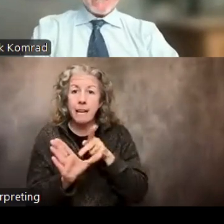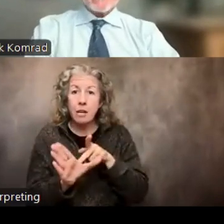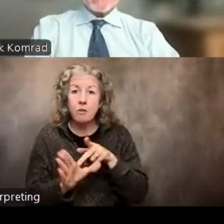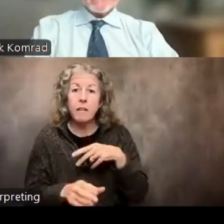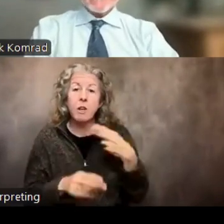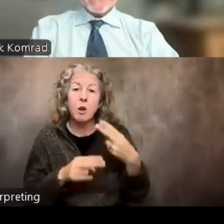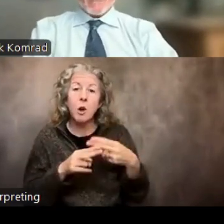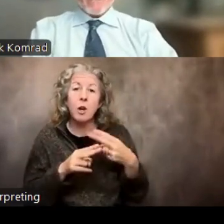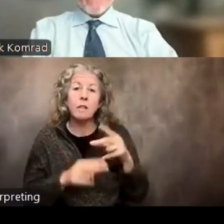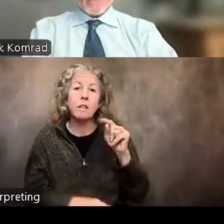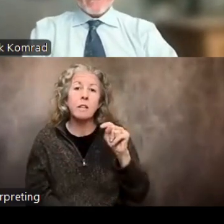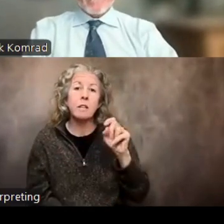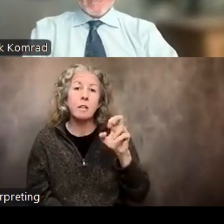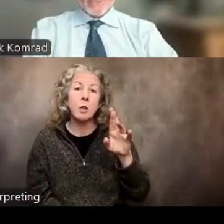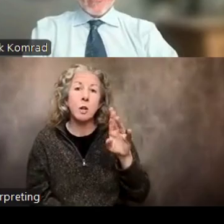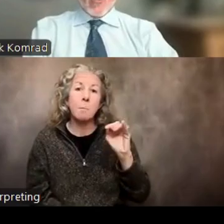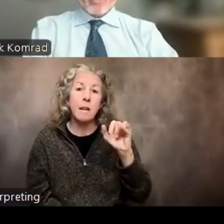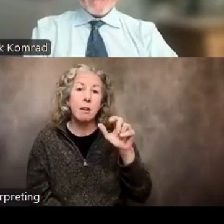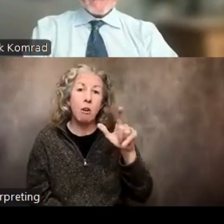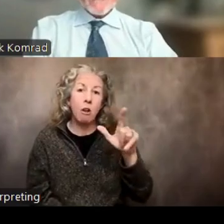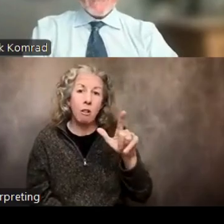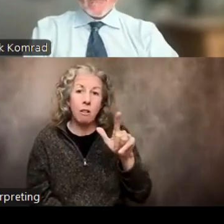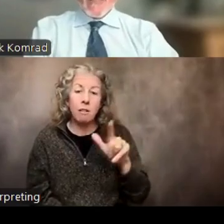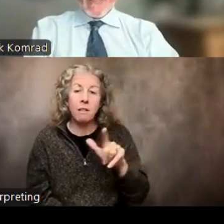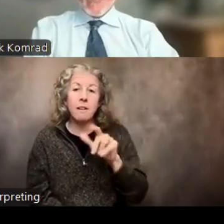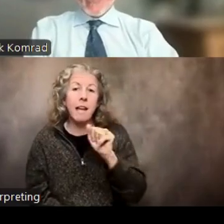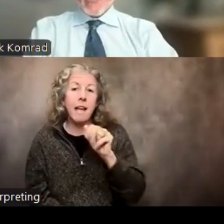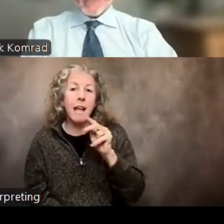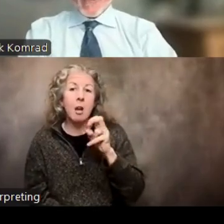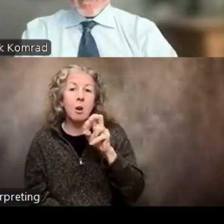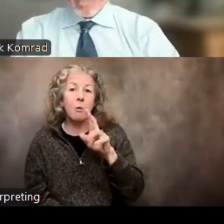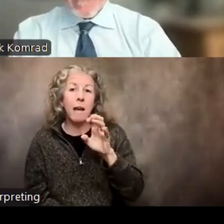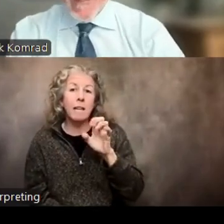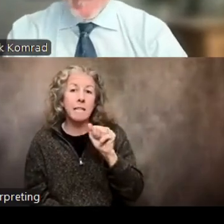anorexia, they were felt to be hopeless and untreatable, and